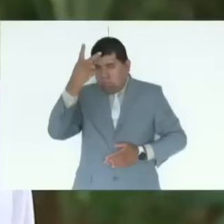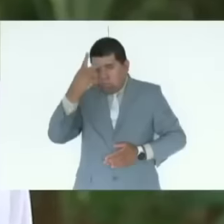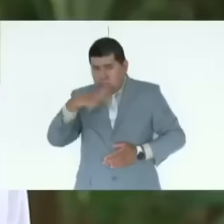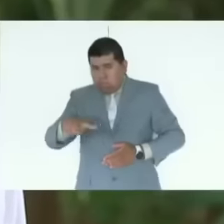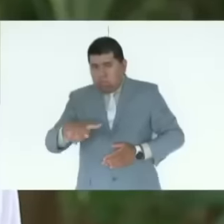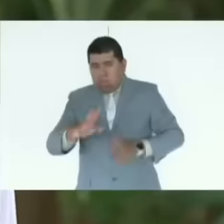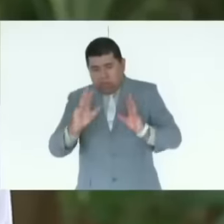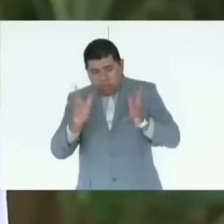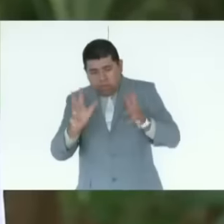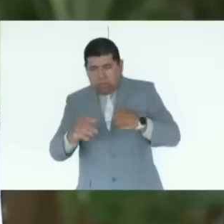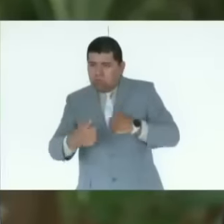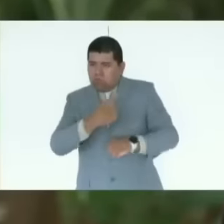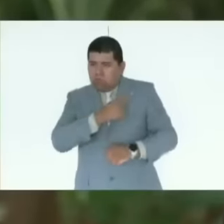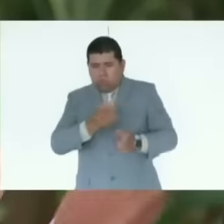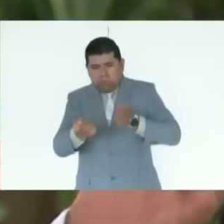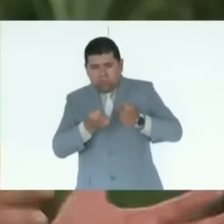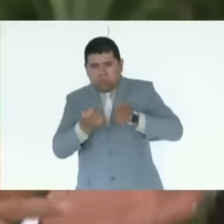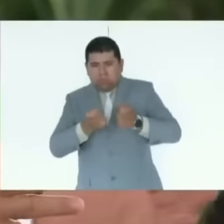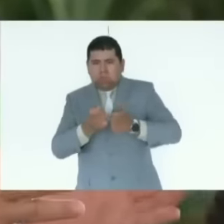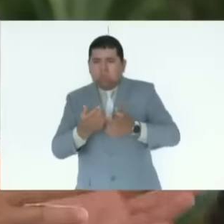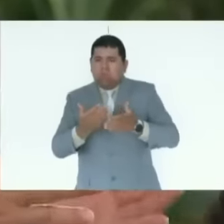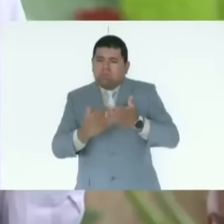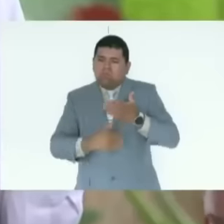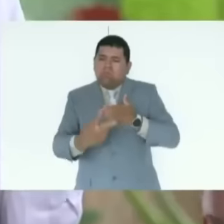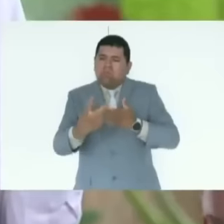periods, what could happen in the first